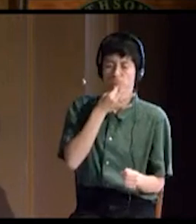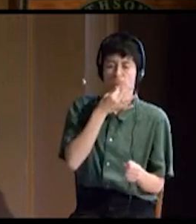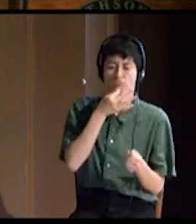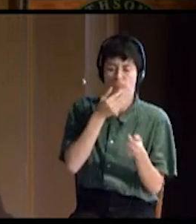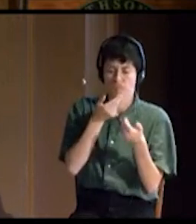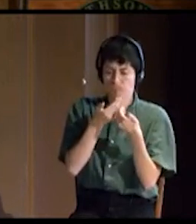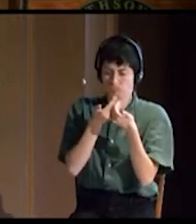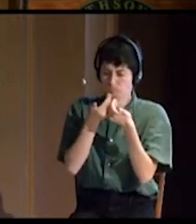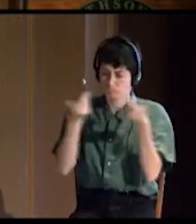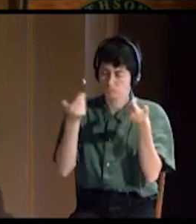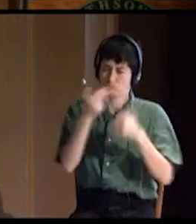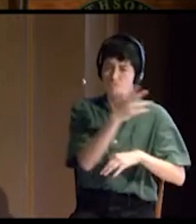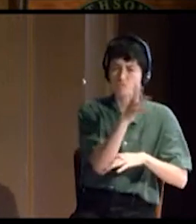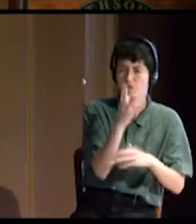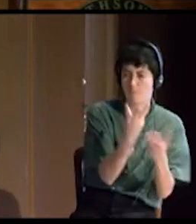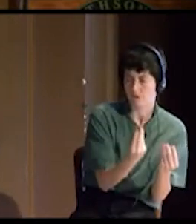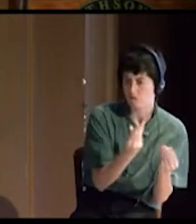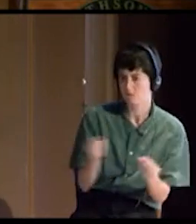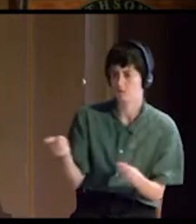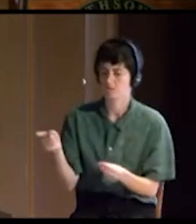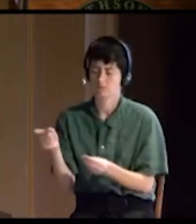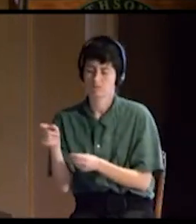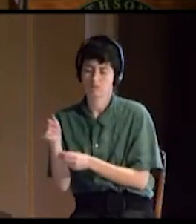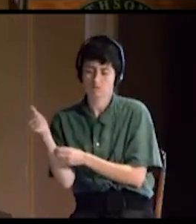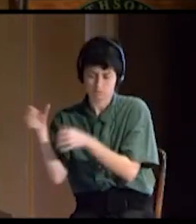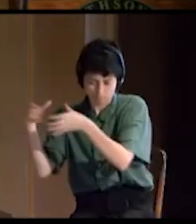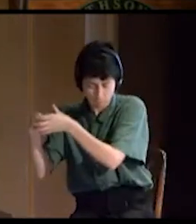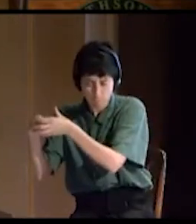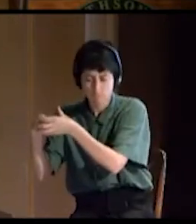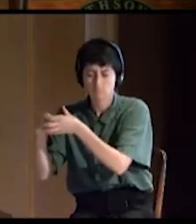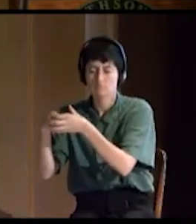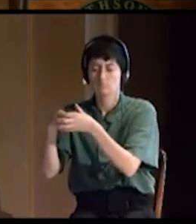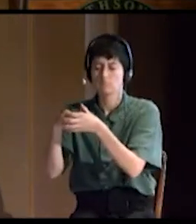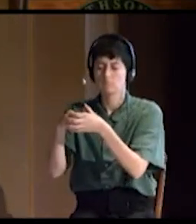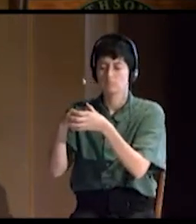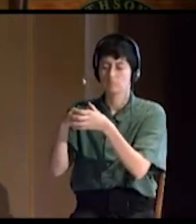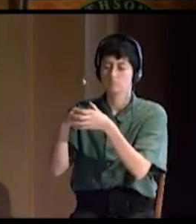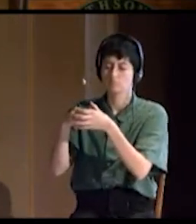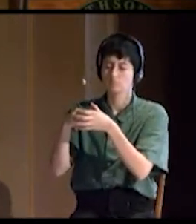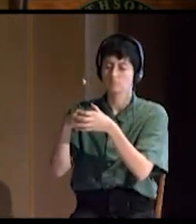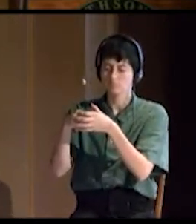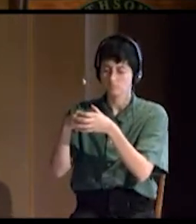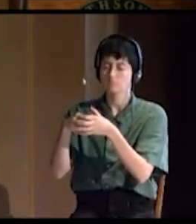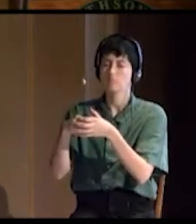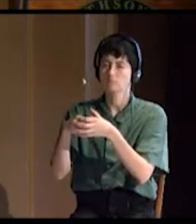The model also used underlying features present in the image data to iteratively improve the algorithm.